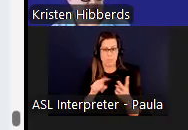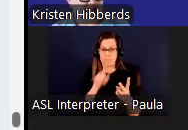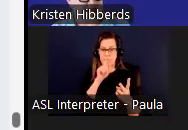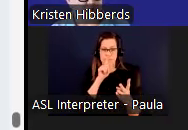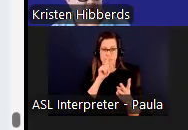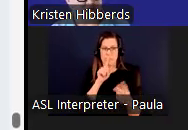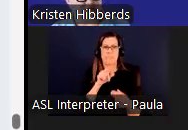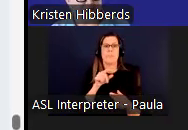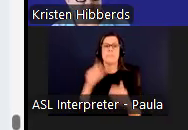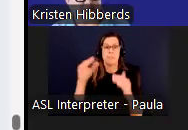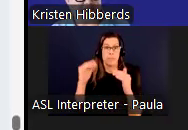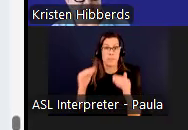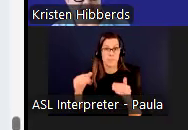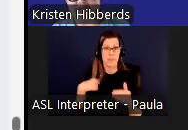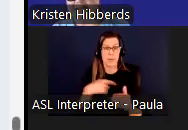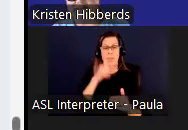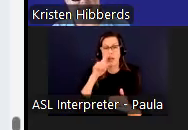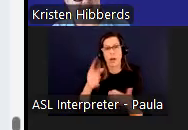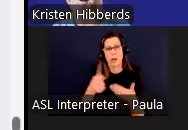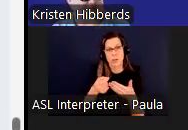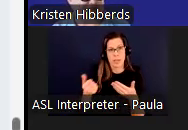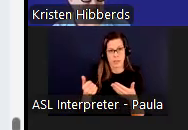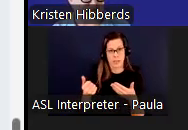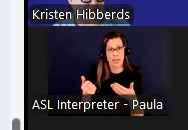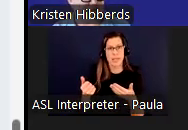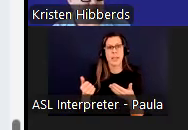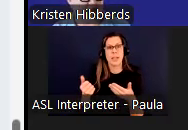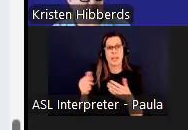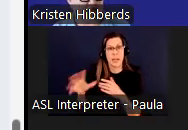And then we're also deleting the addition of seven,